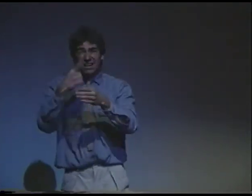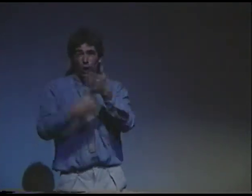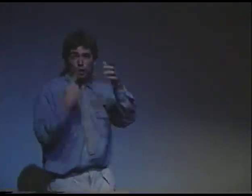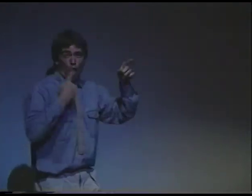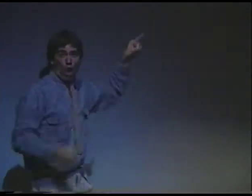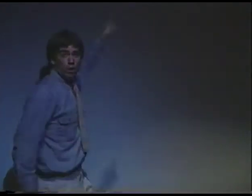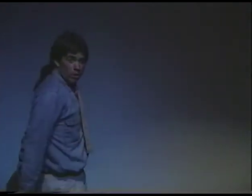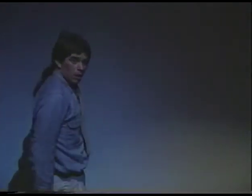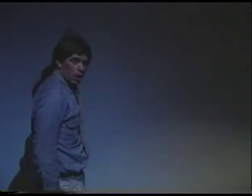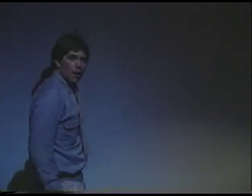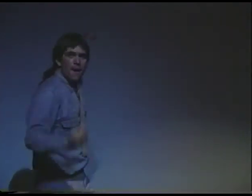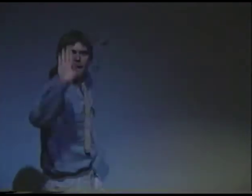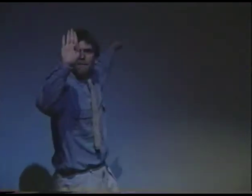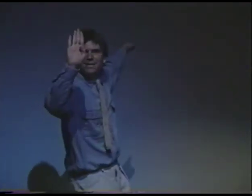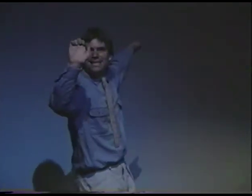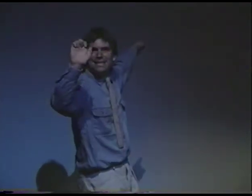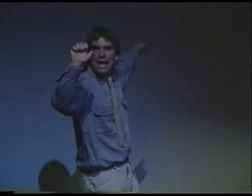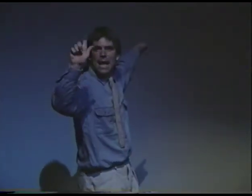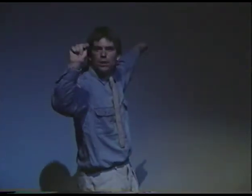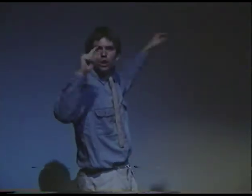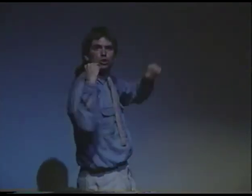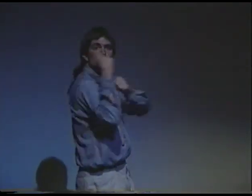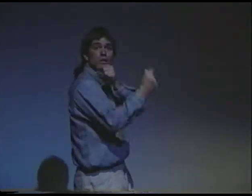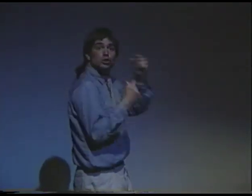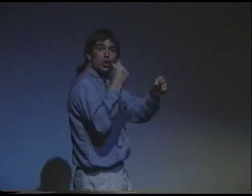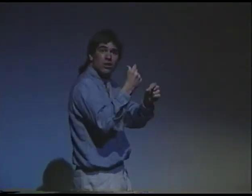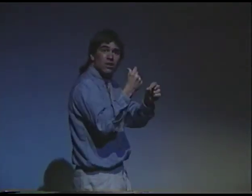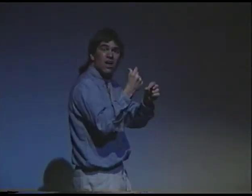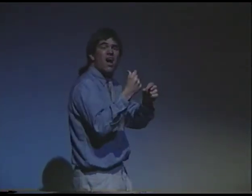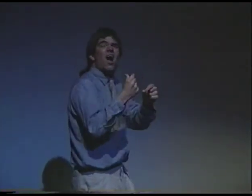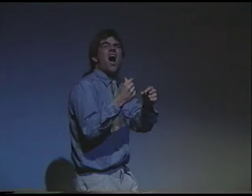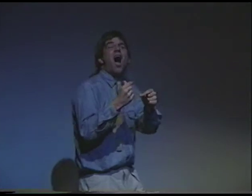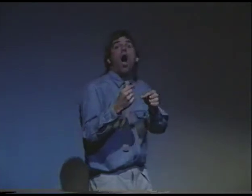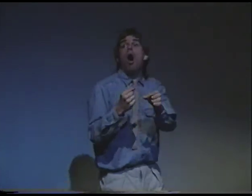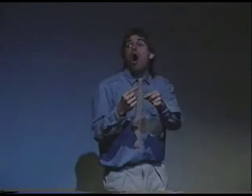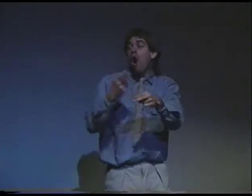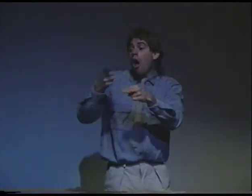Allen Ginsberg is a famous poet. And like Jim said, from the Beat Generation.